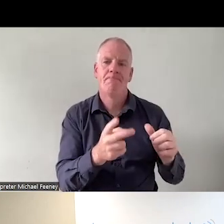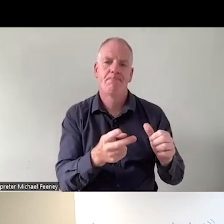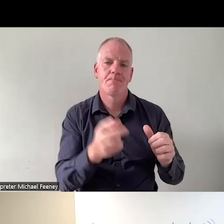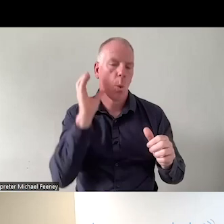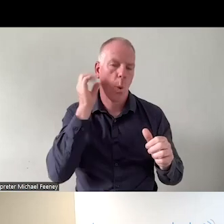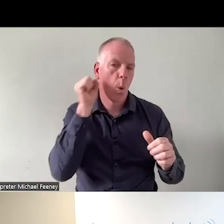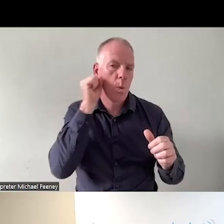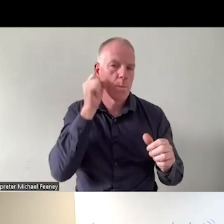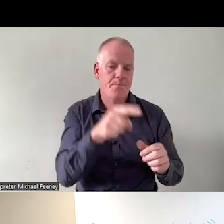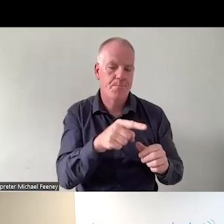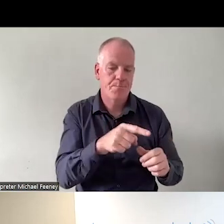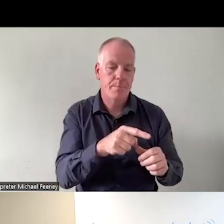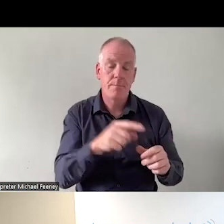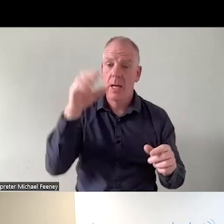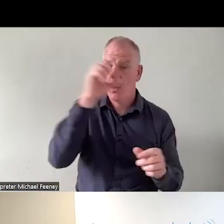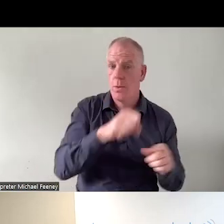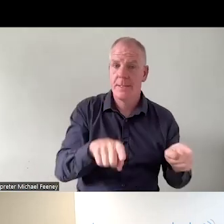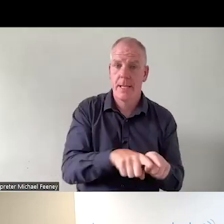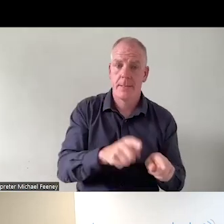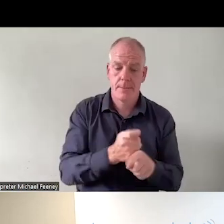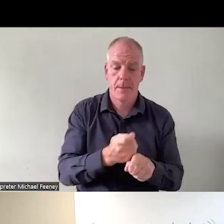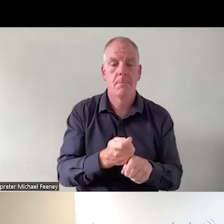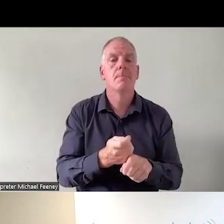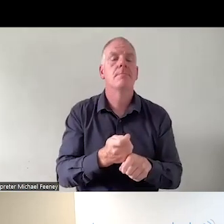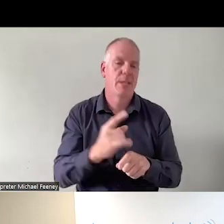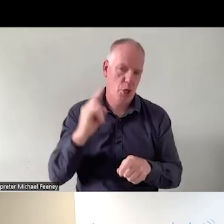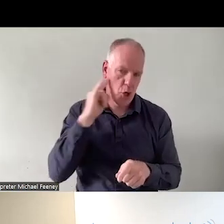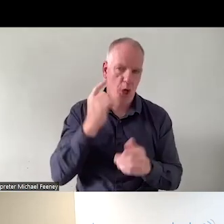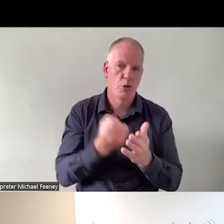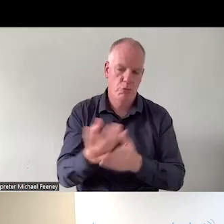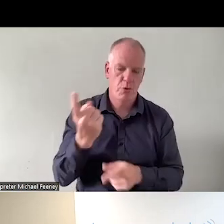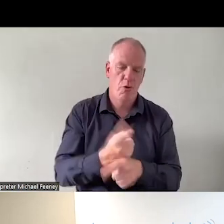Making the assumption that you're wanting to hear the audio description track,